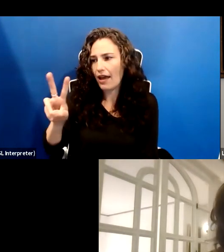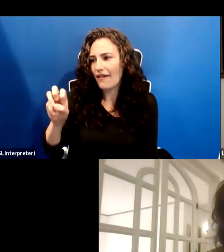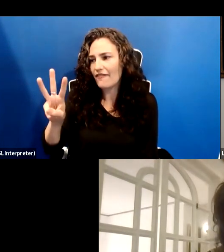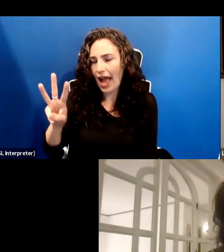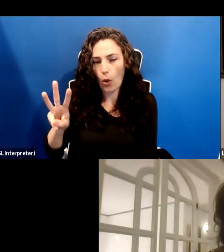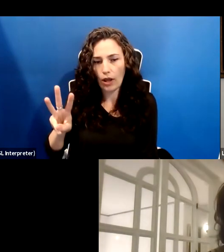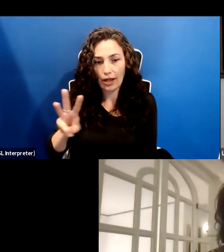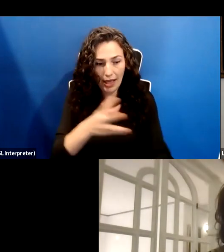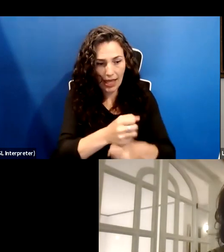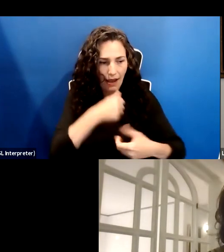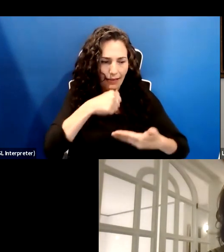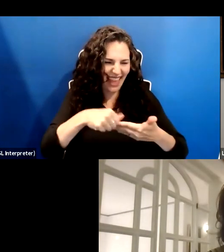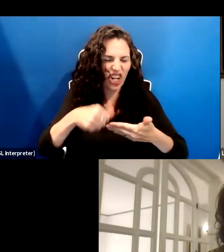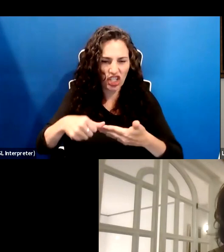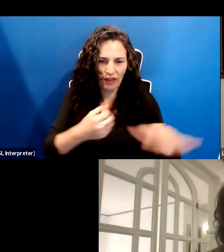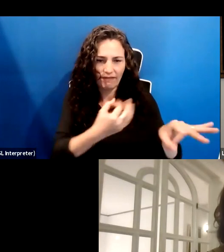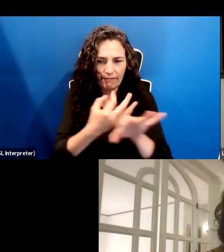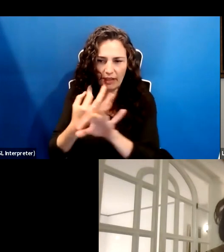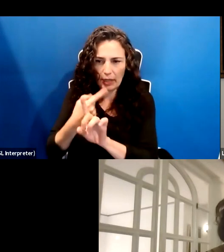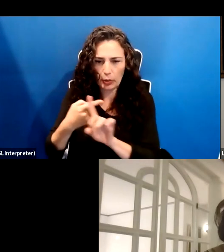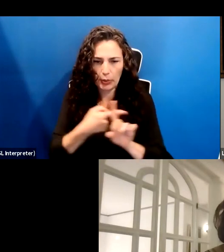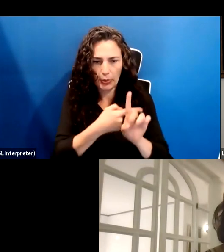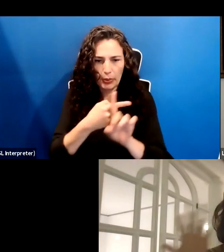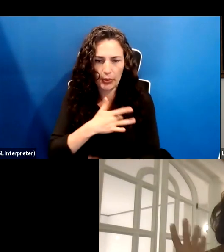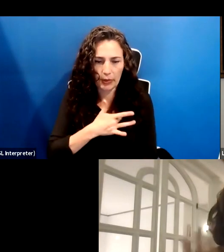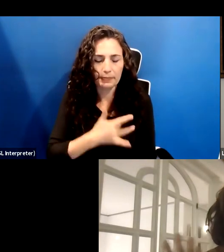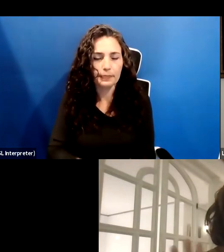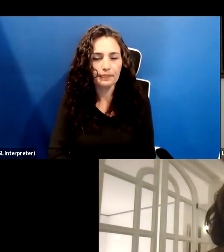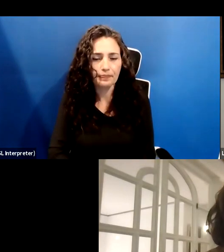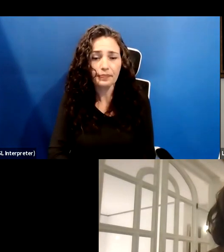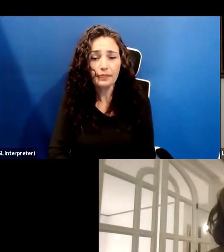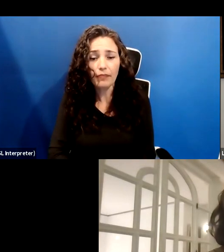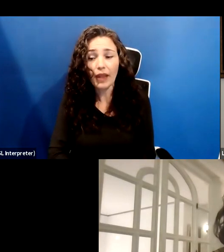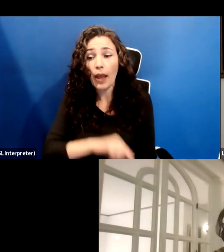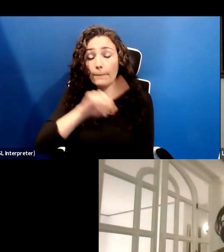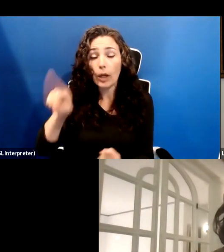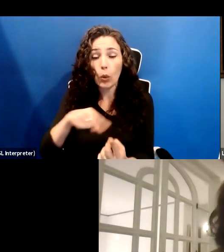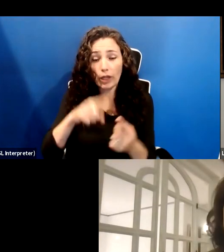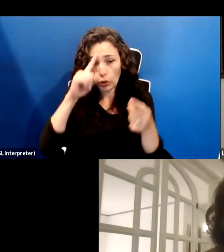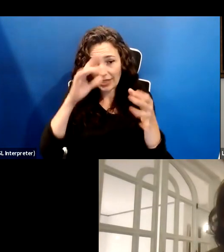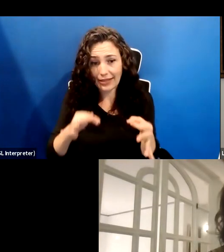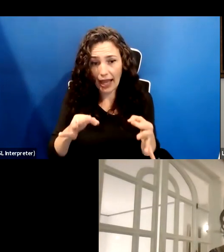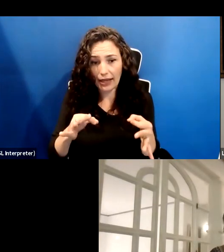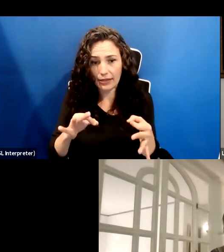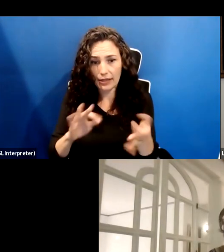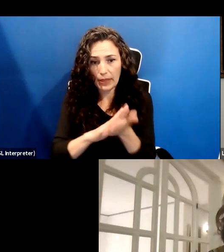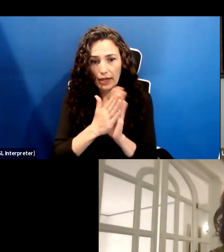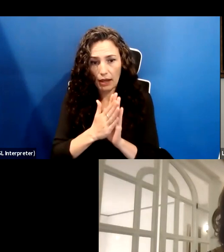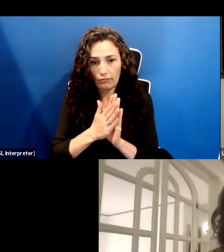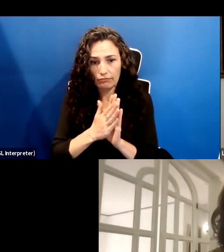But I would say it was a real, they really jumped like when you decide to become a subject in any film, it's a real jump off of a cliff.